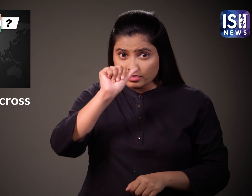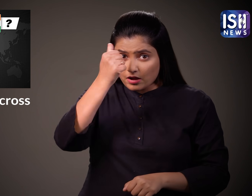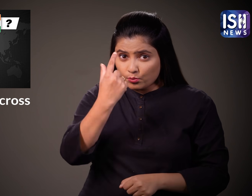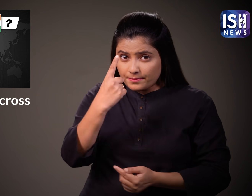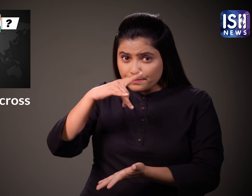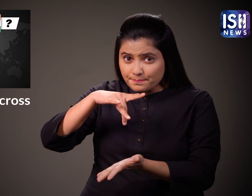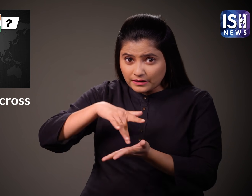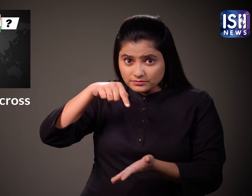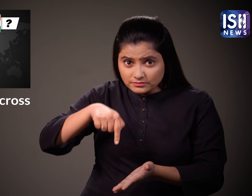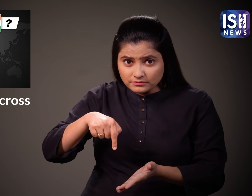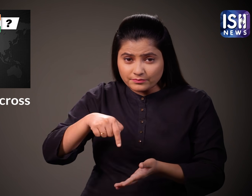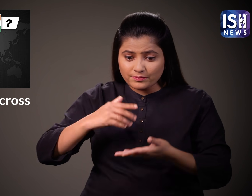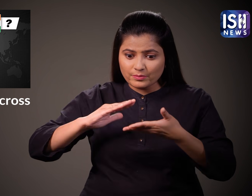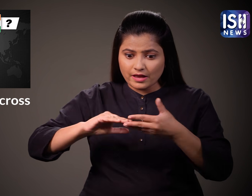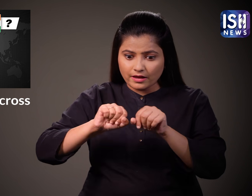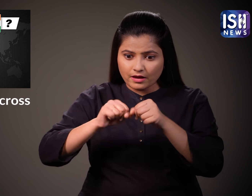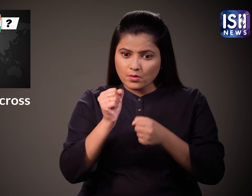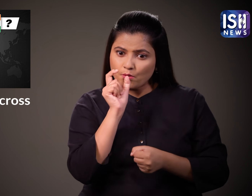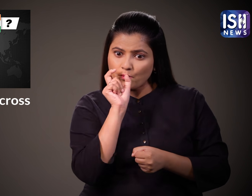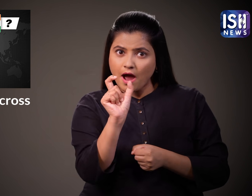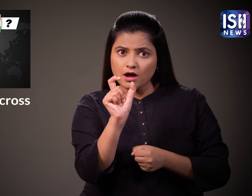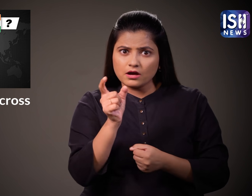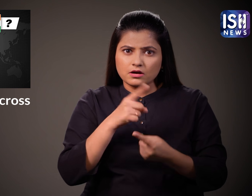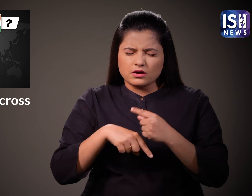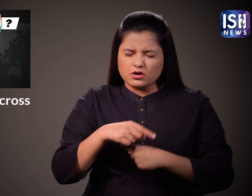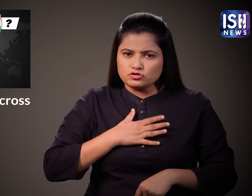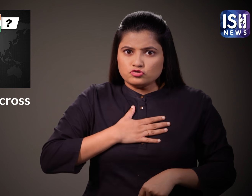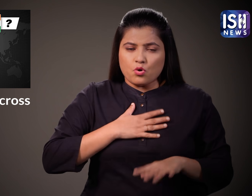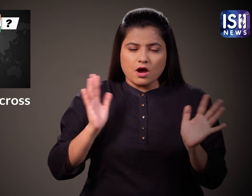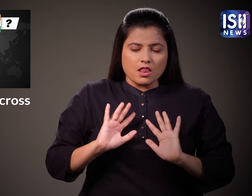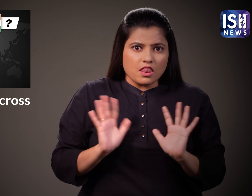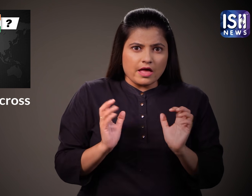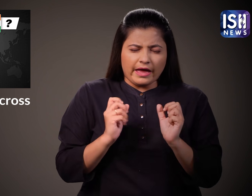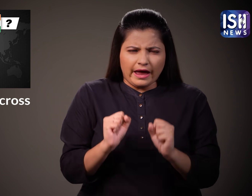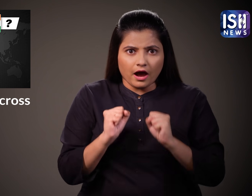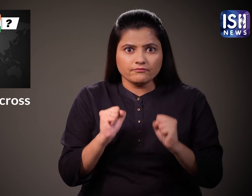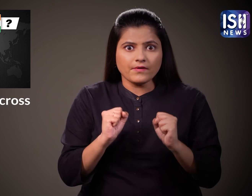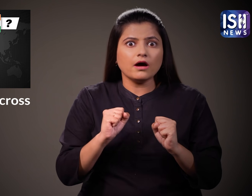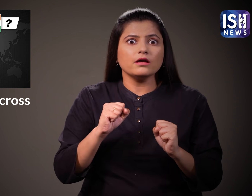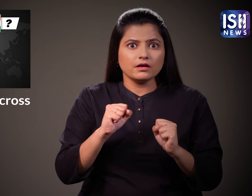However for Indians getting divorced is very difficult. It comes as a shock to many.